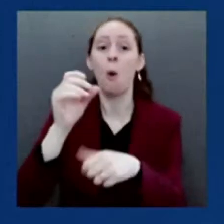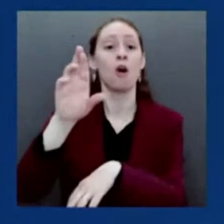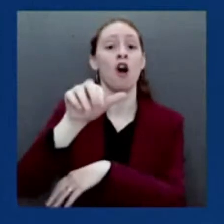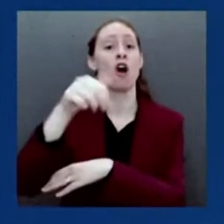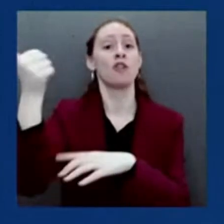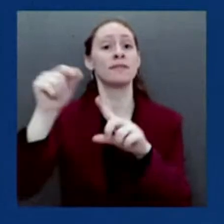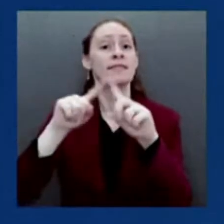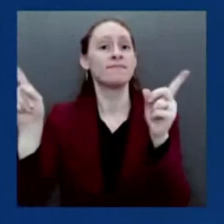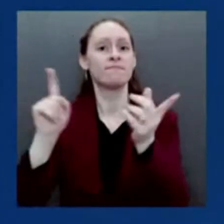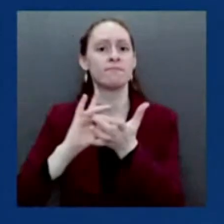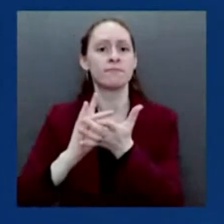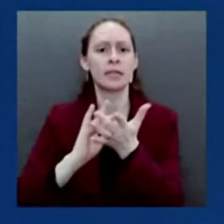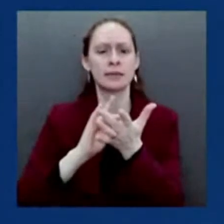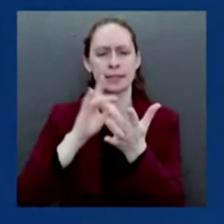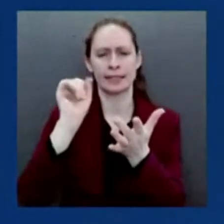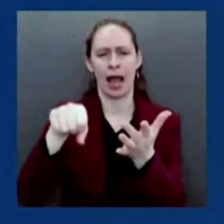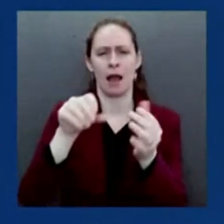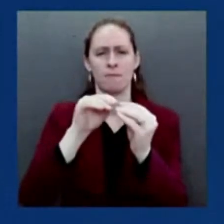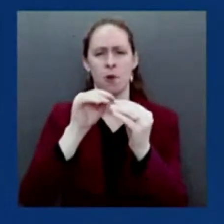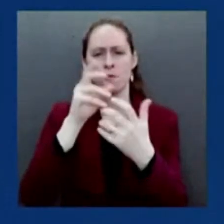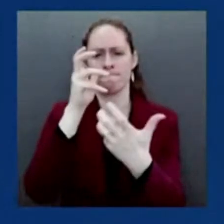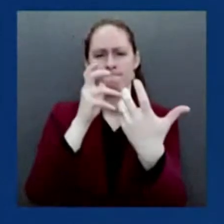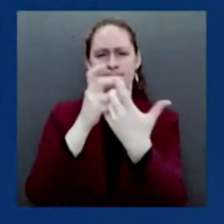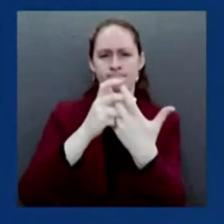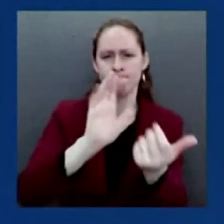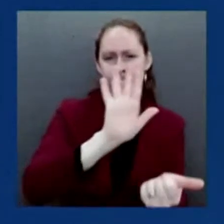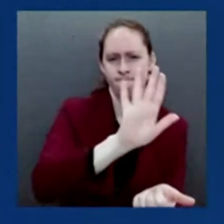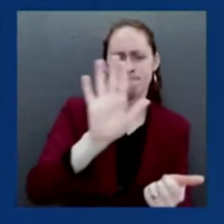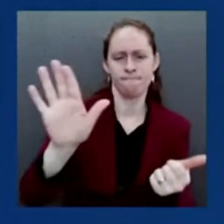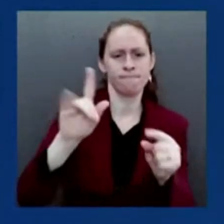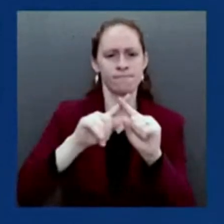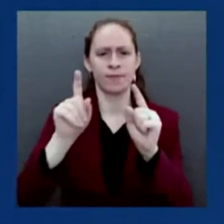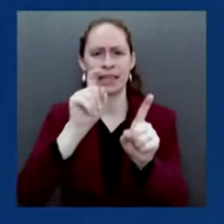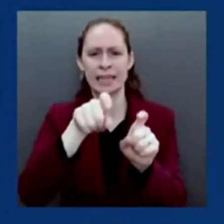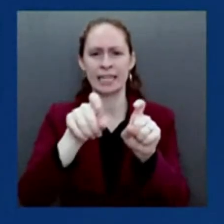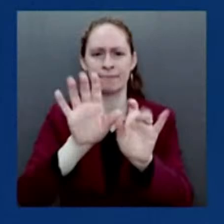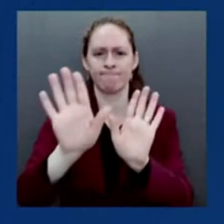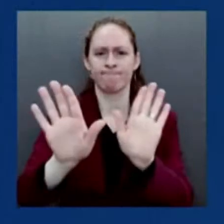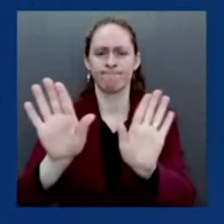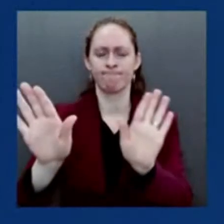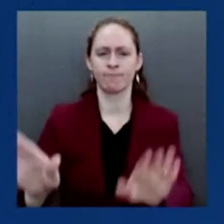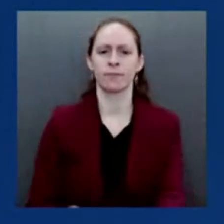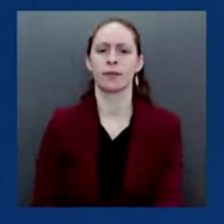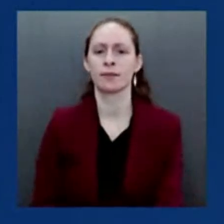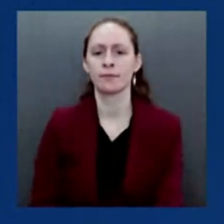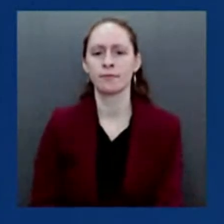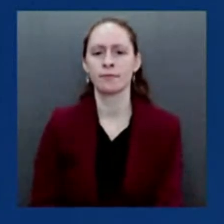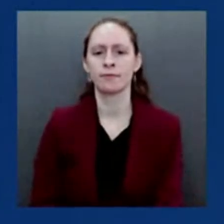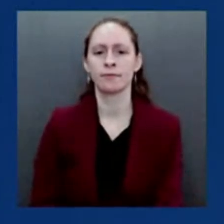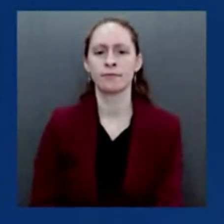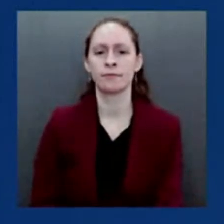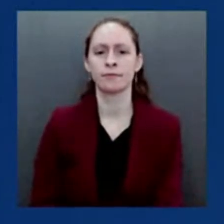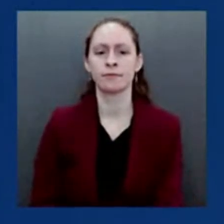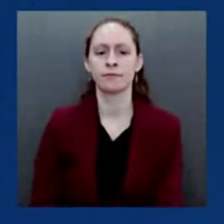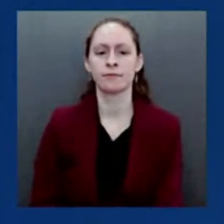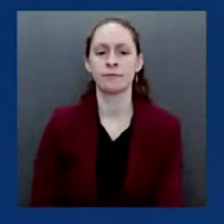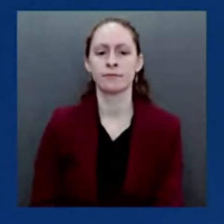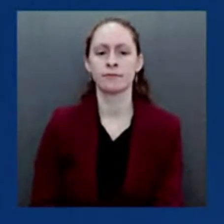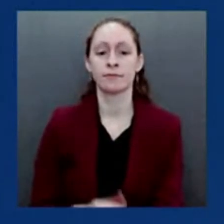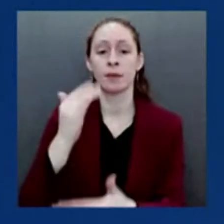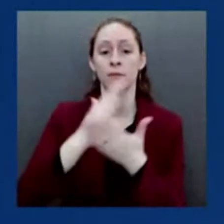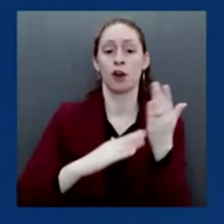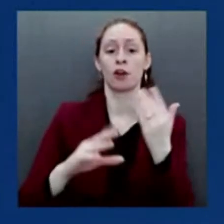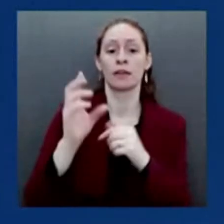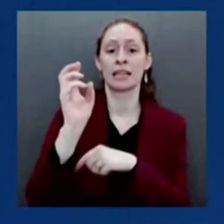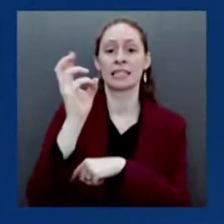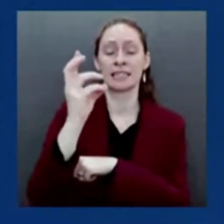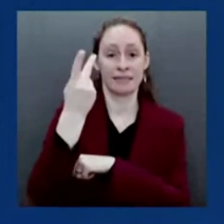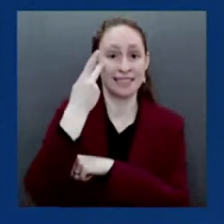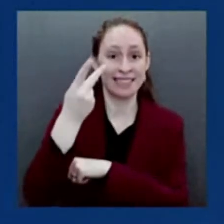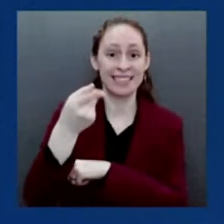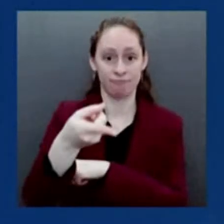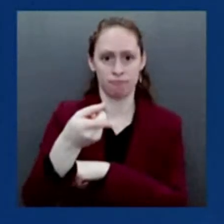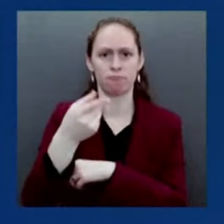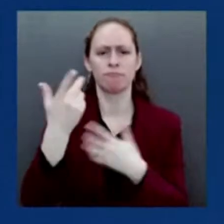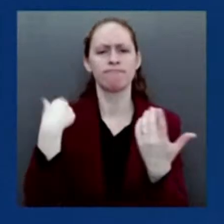LOOK AT CLINICAL TRIALS TO